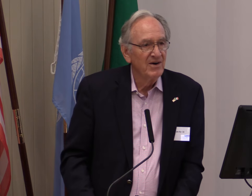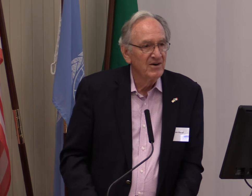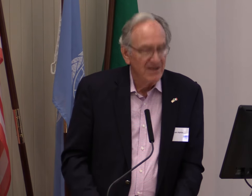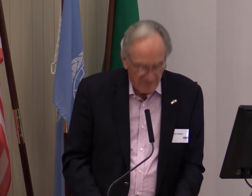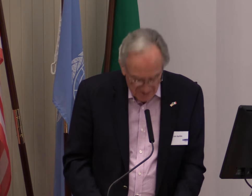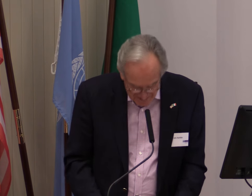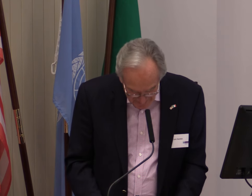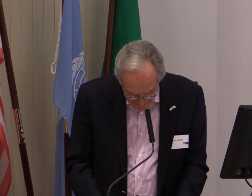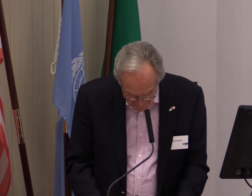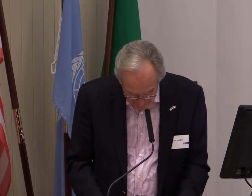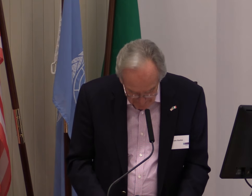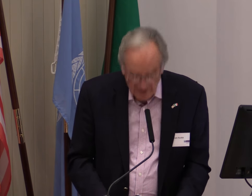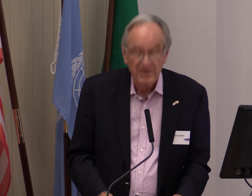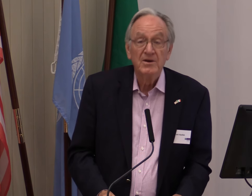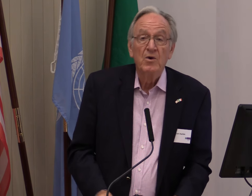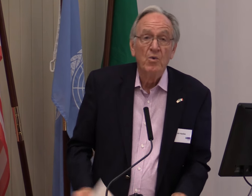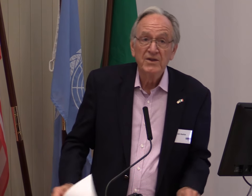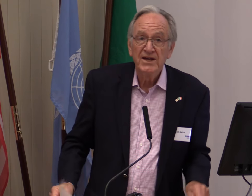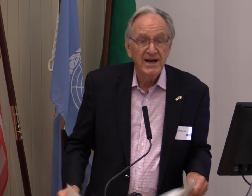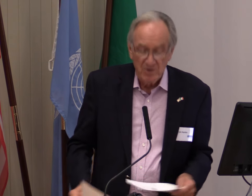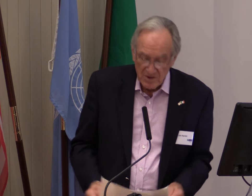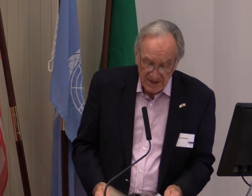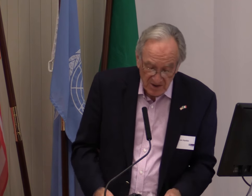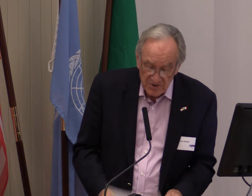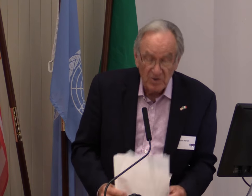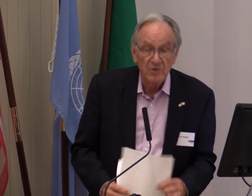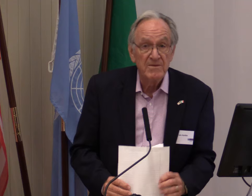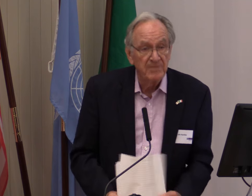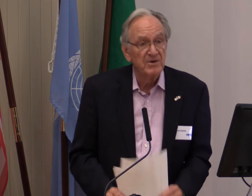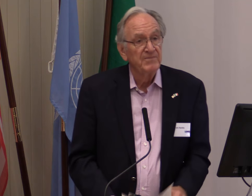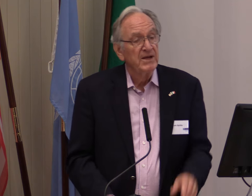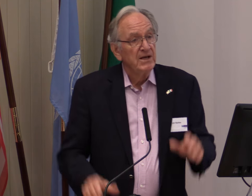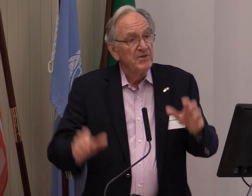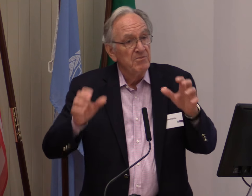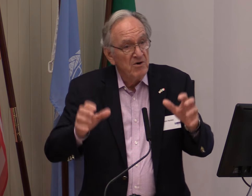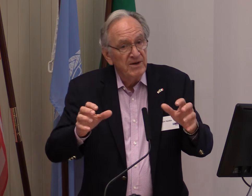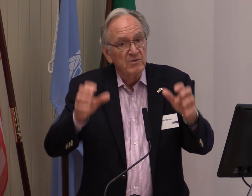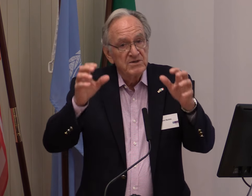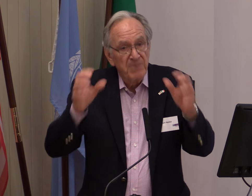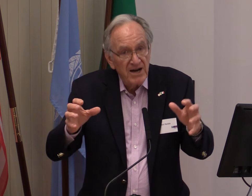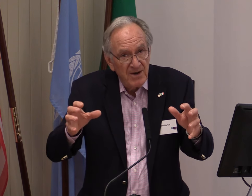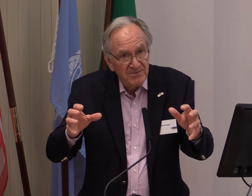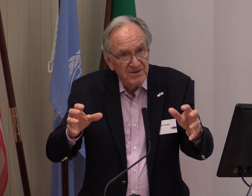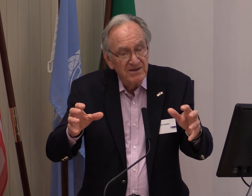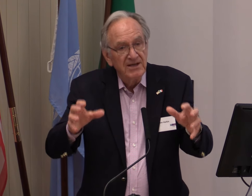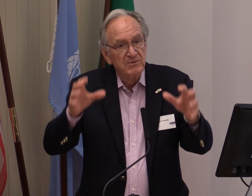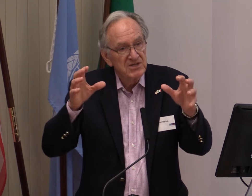of our efforts on the European Parliament. One thing I will close, I talked too long! Remember, the movement was bottom up. It was